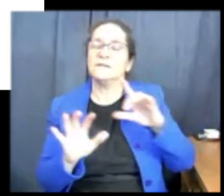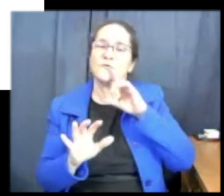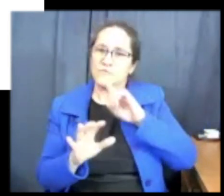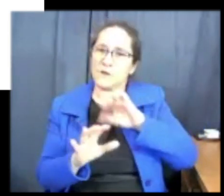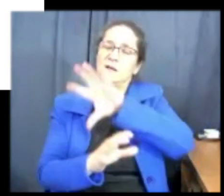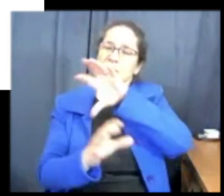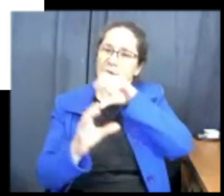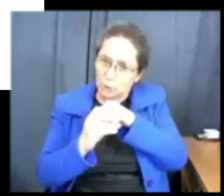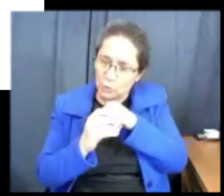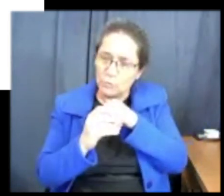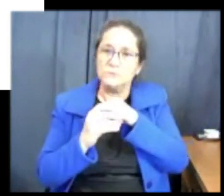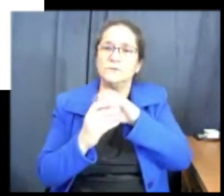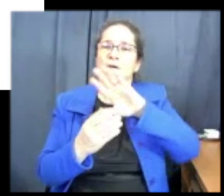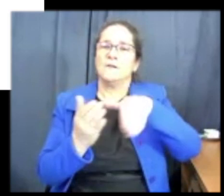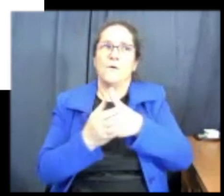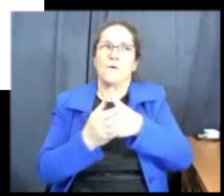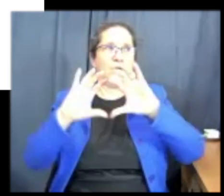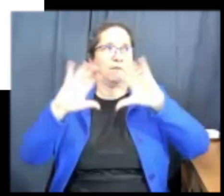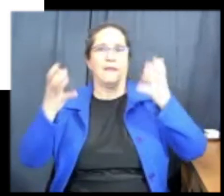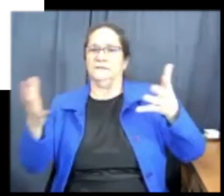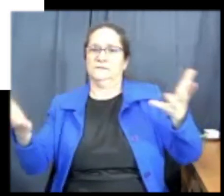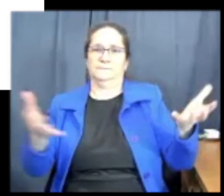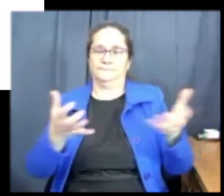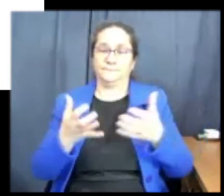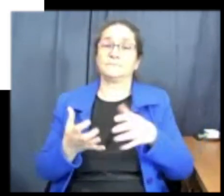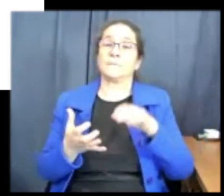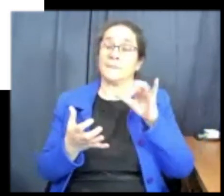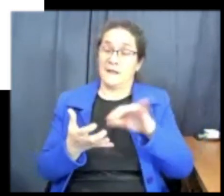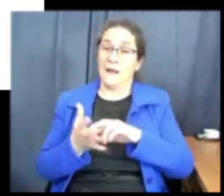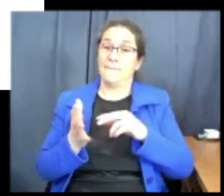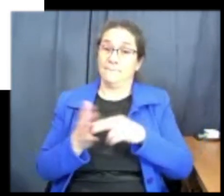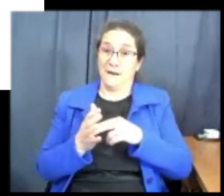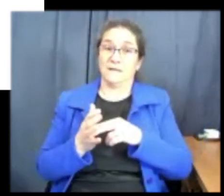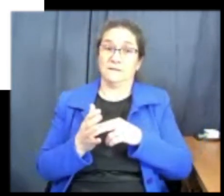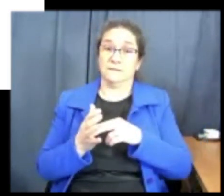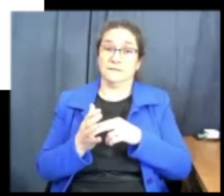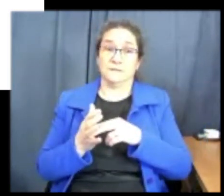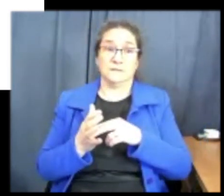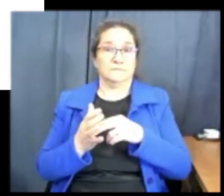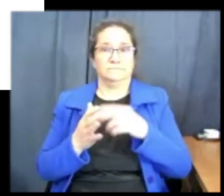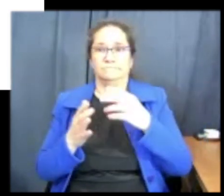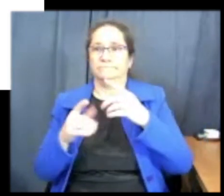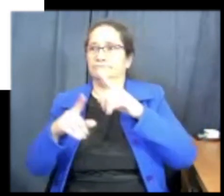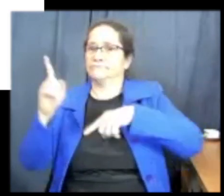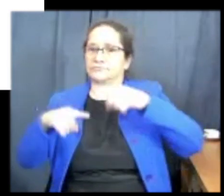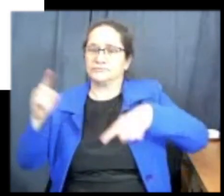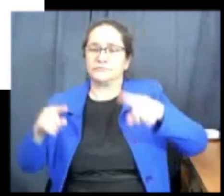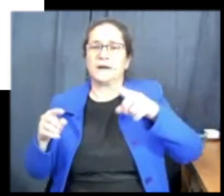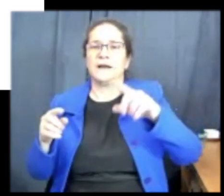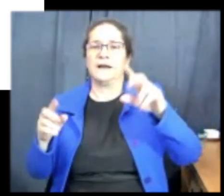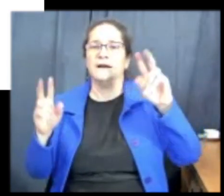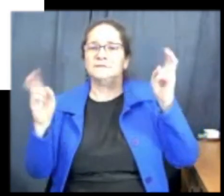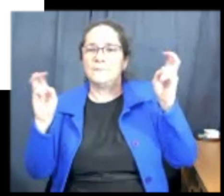as well. And since that encompasses all subjects, you need to make sure that it's all around.